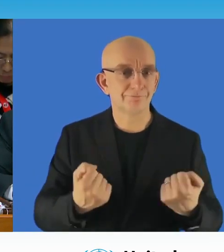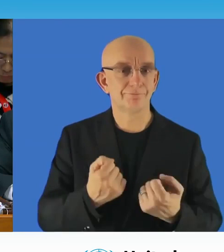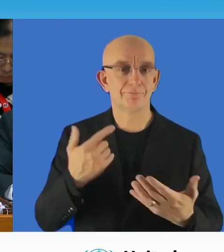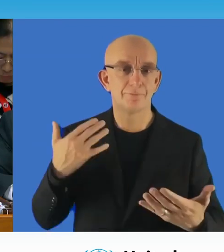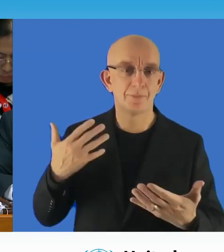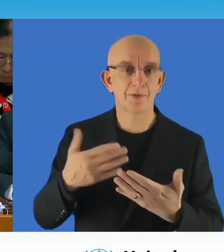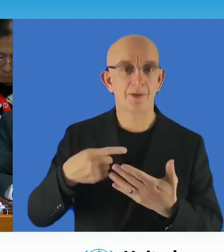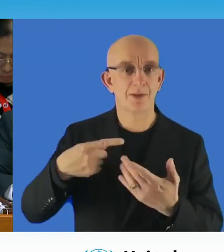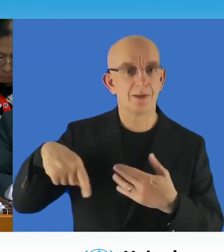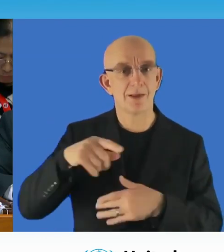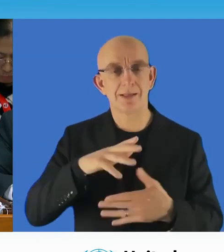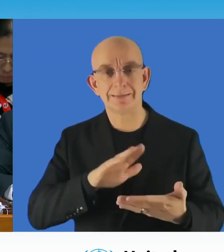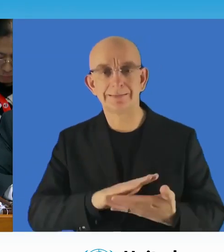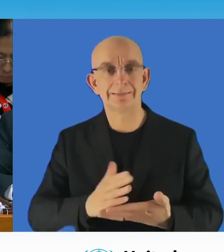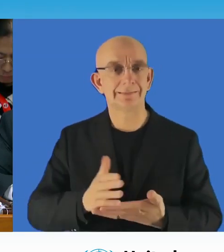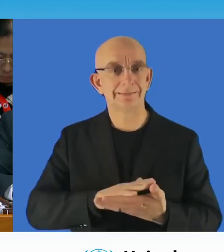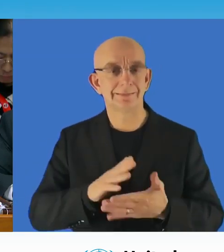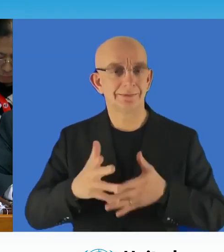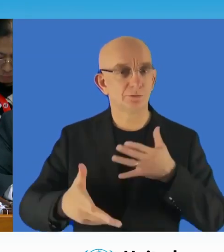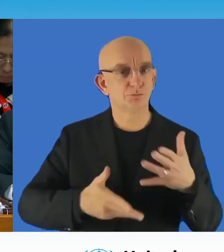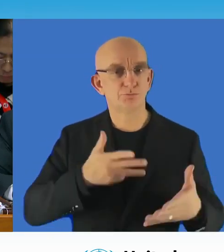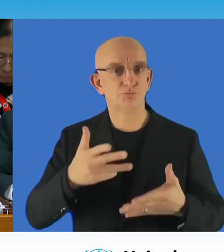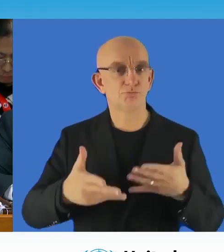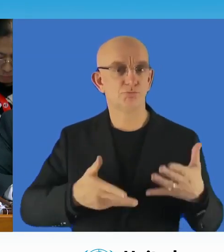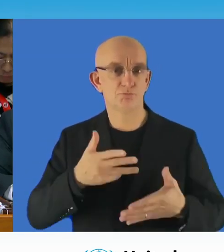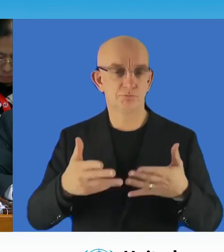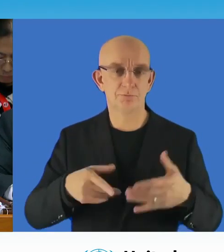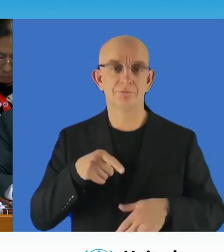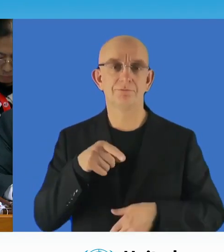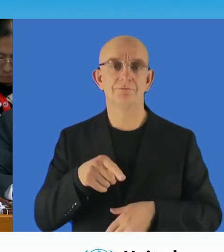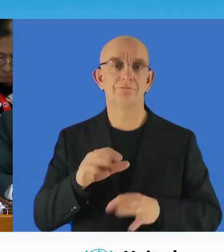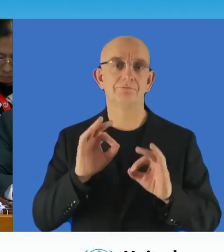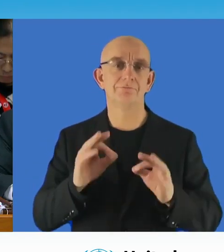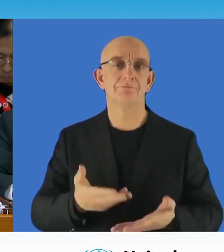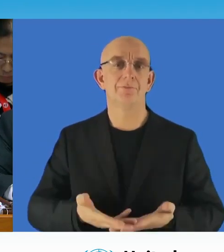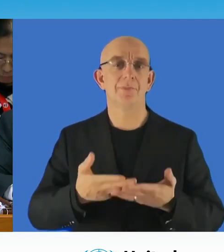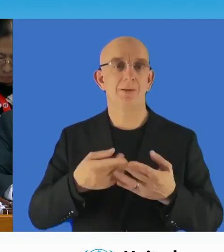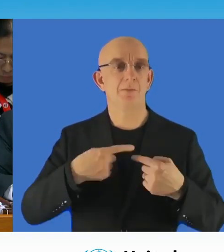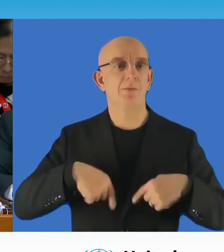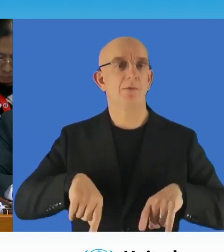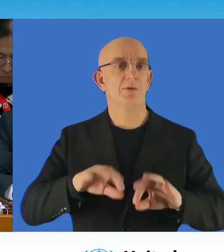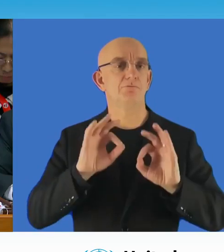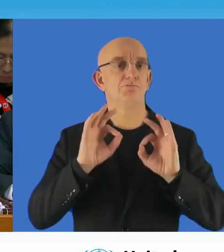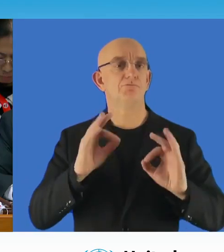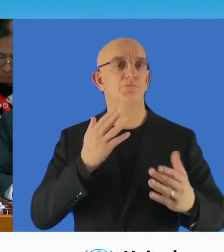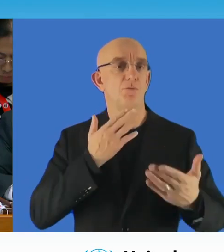make this conference such a notable success on a national note I would like to thank the